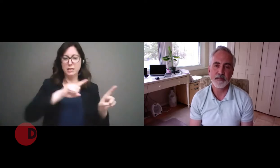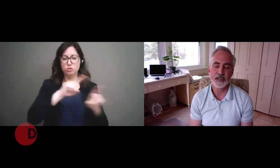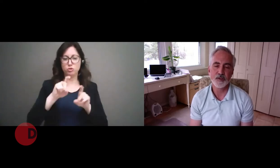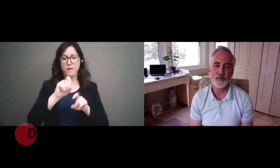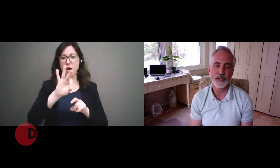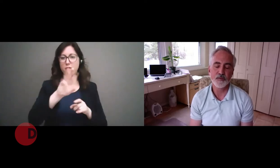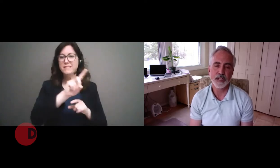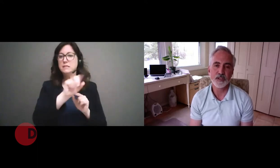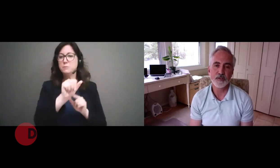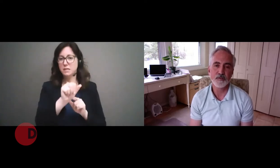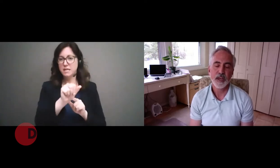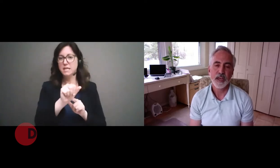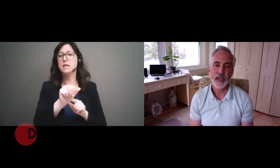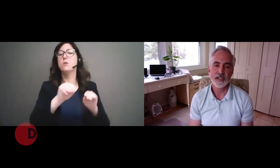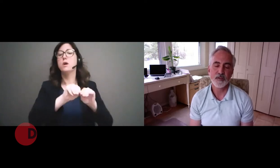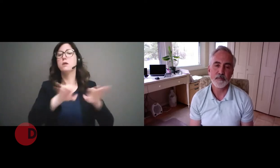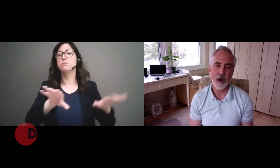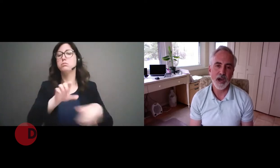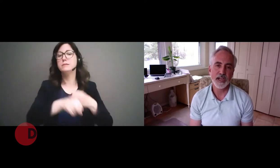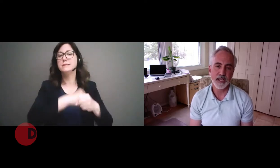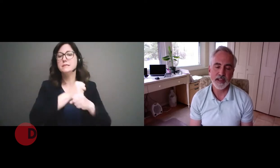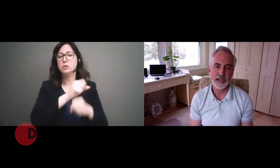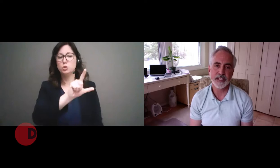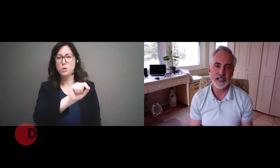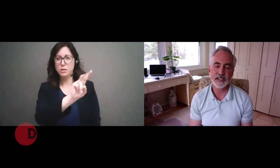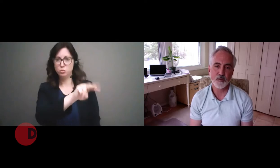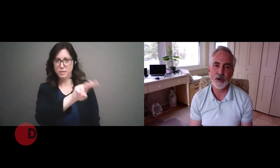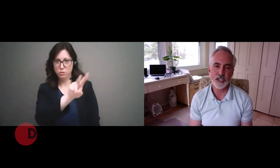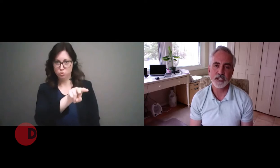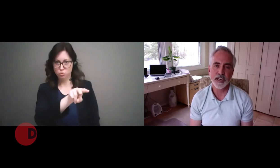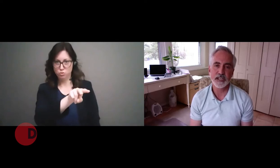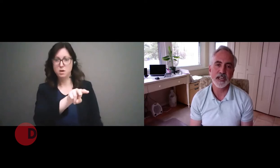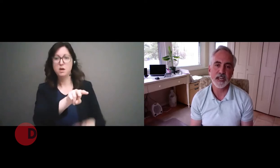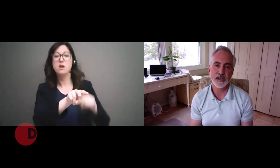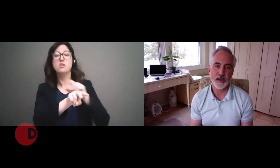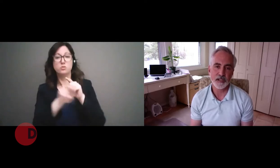Question 18 on the long Census and the Canadian